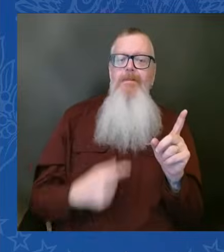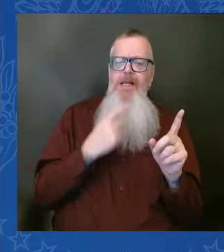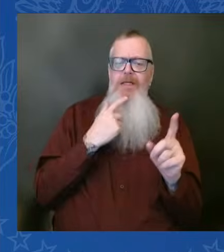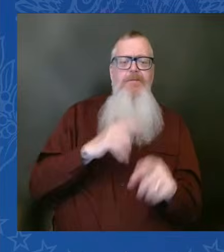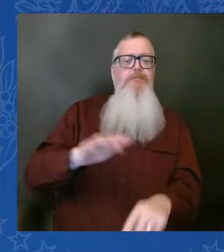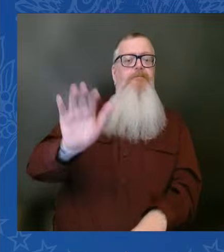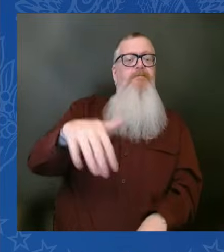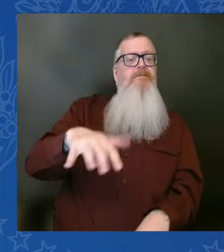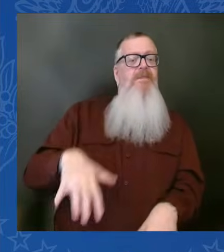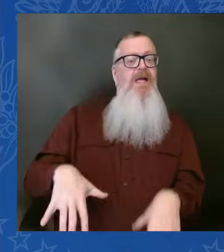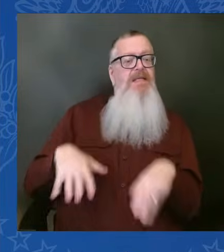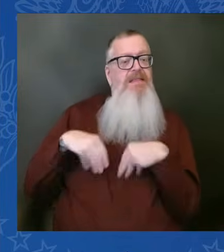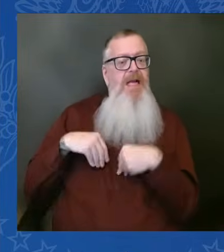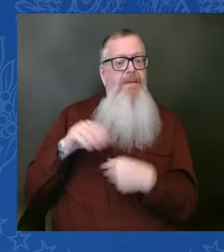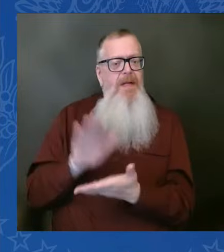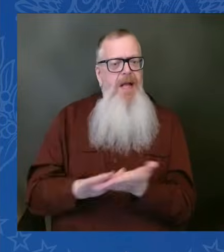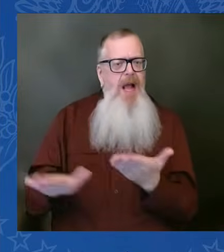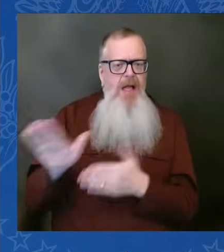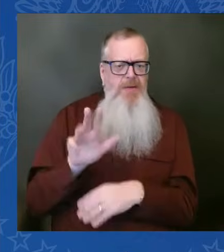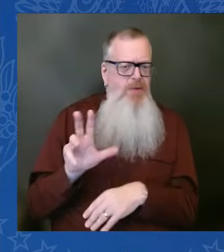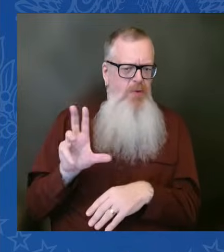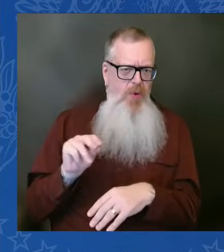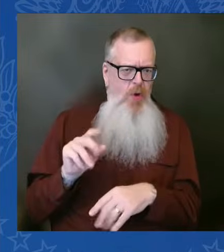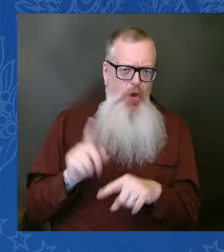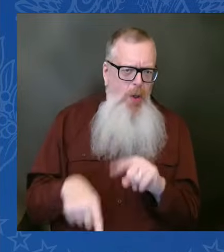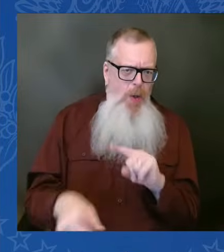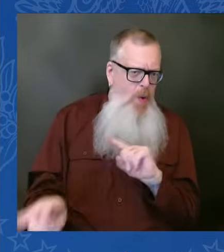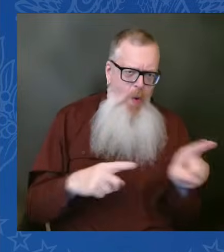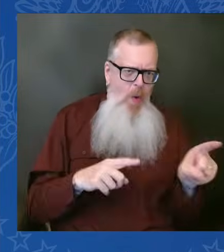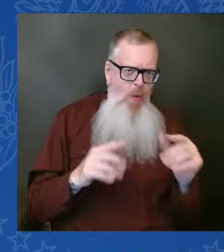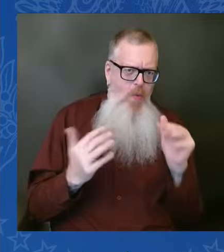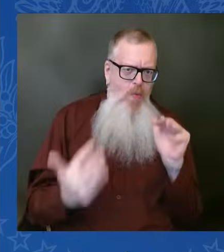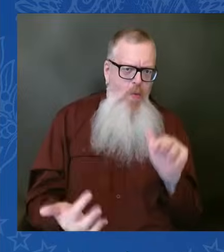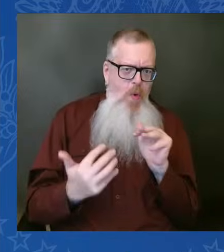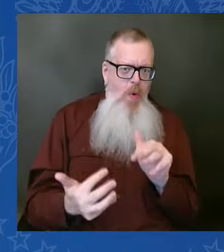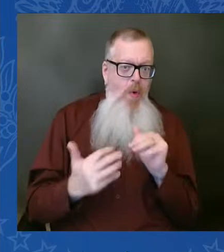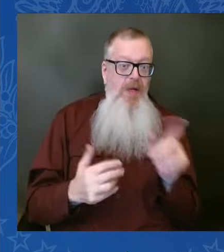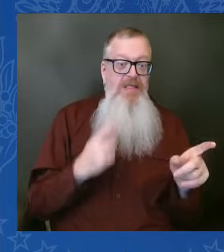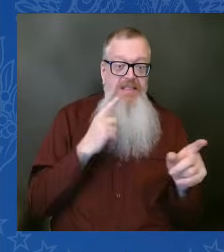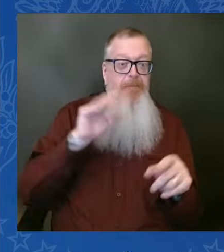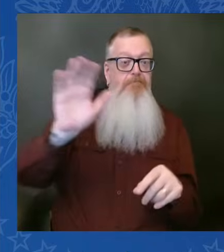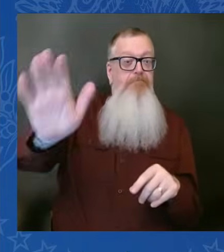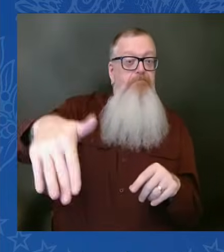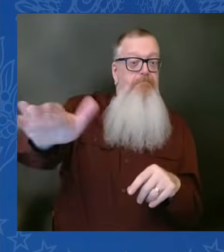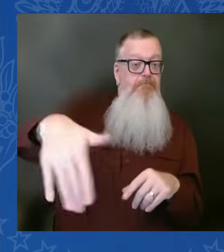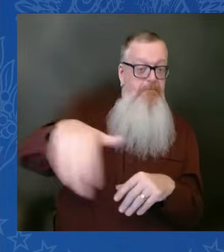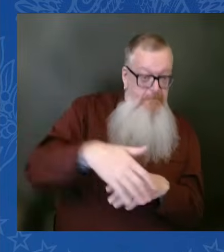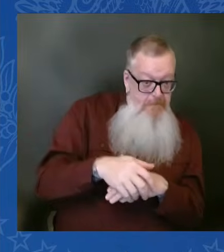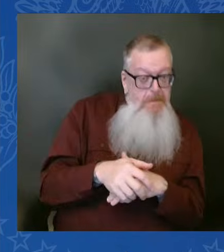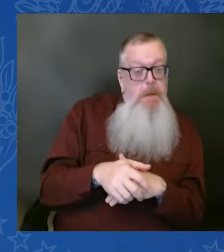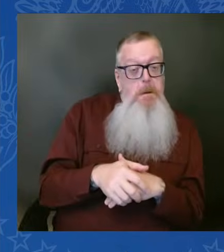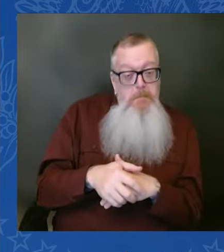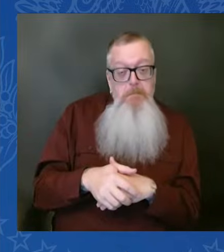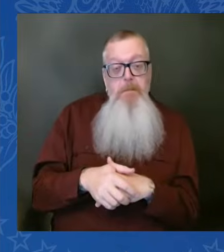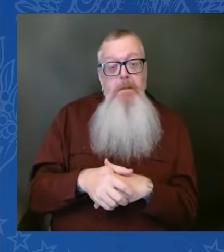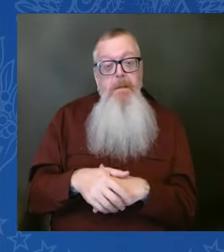But my dad used to talk about -- he said, “Dad” -- “Joey, not a whole lot trickles down on my kitchen table at the end of the month.”